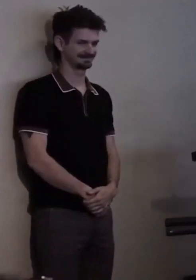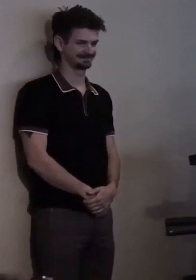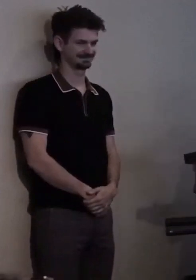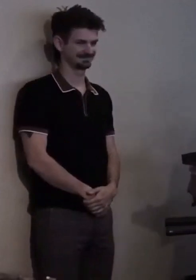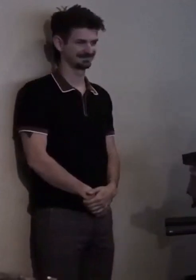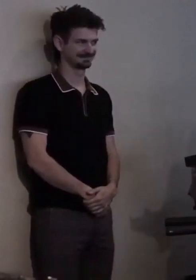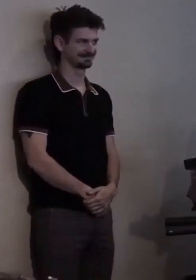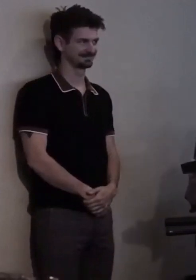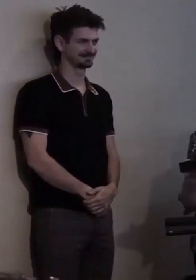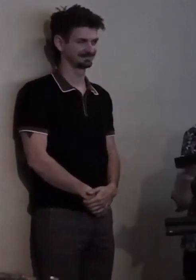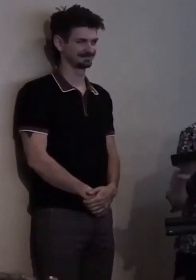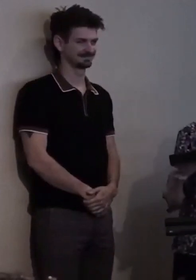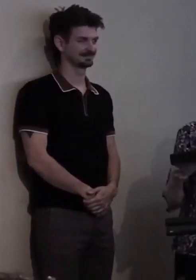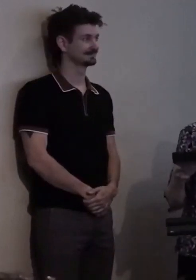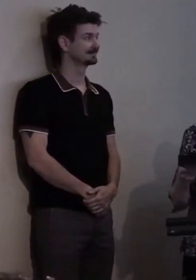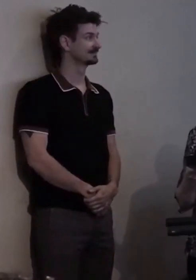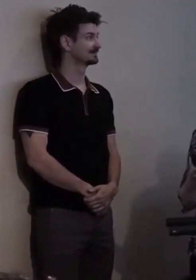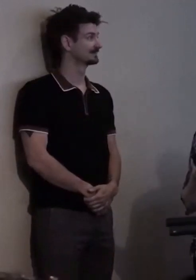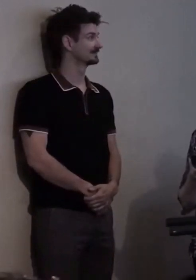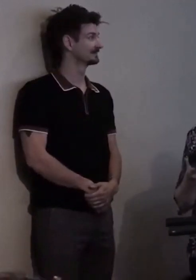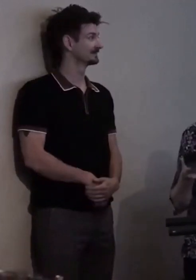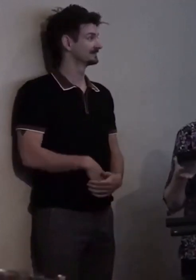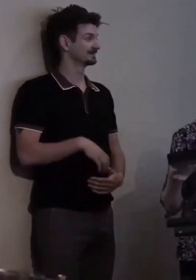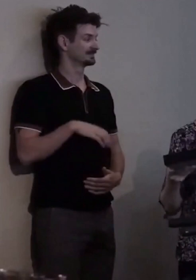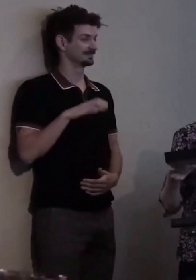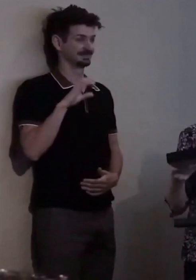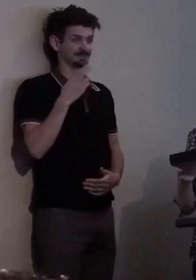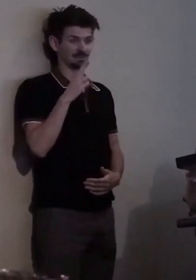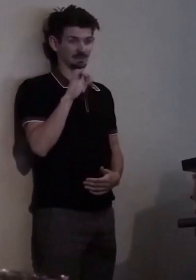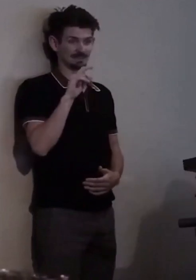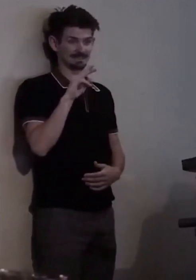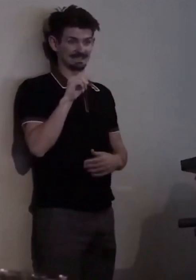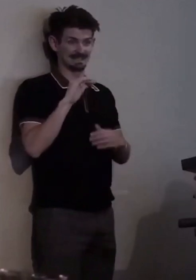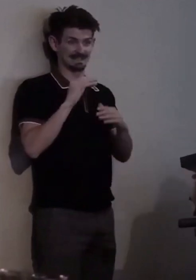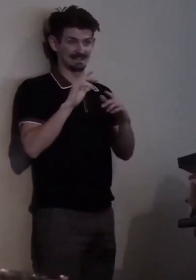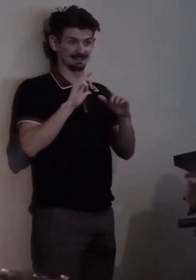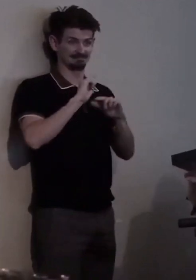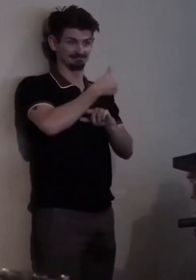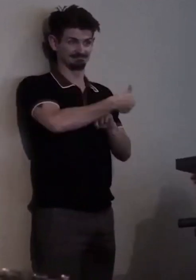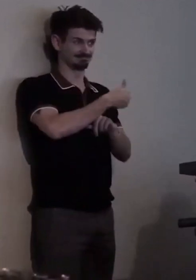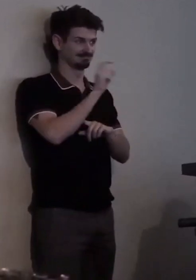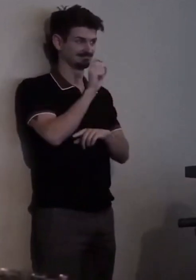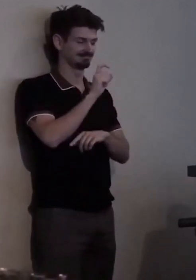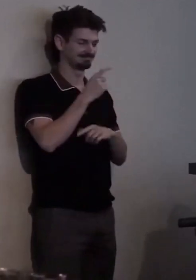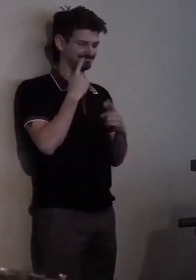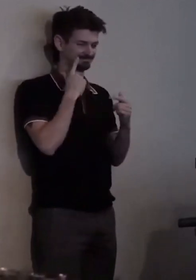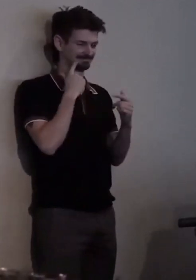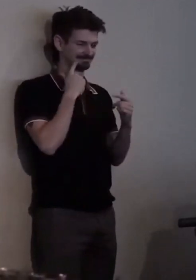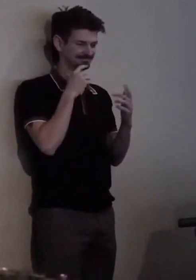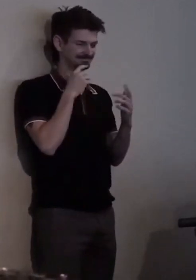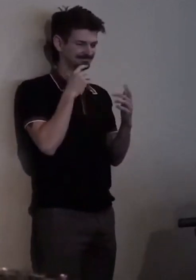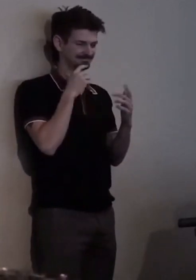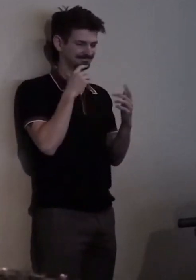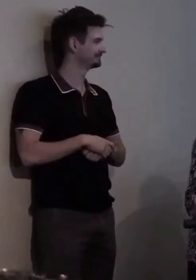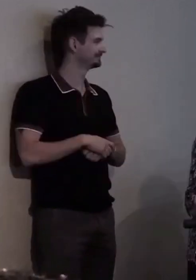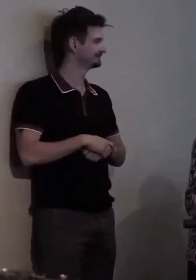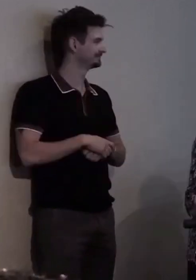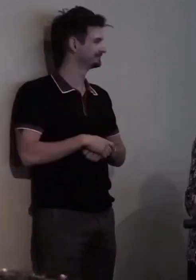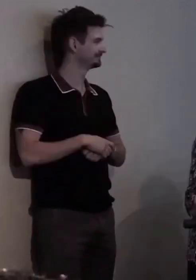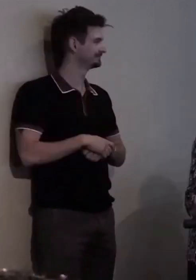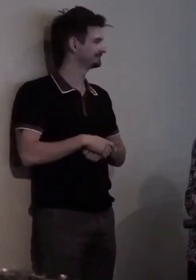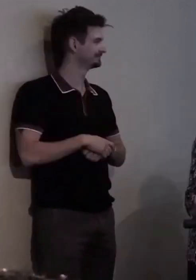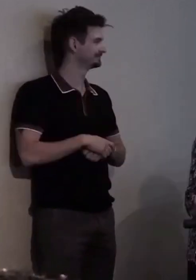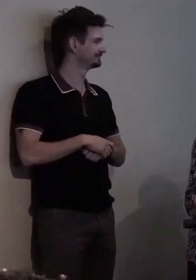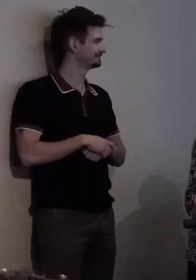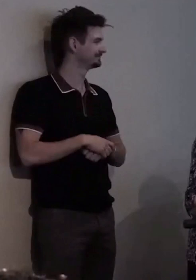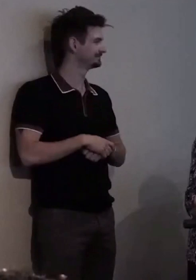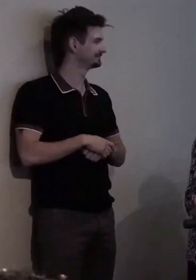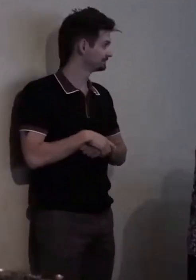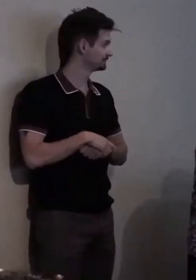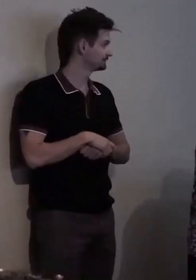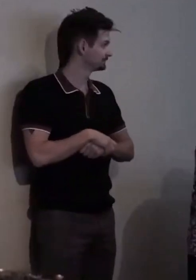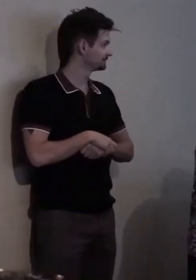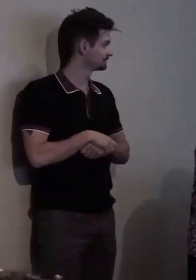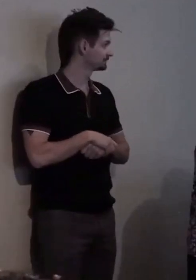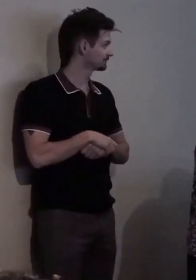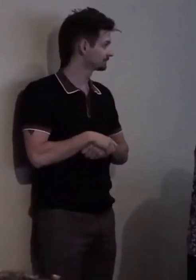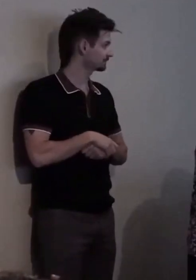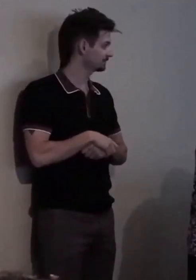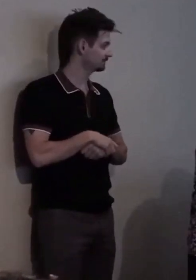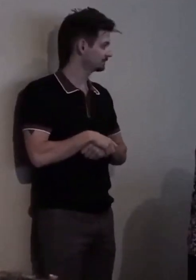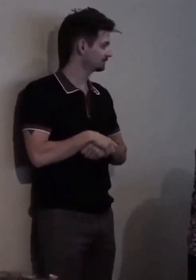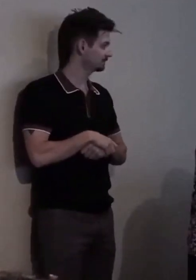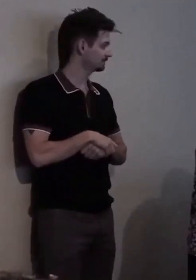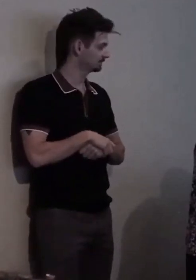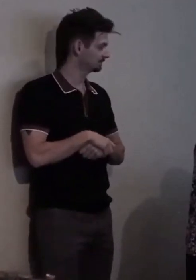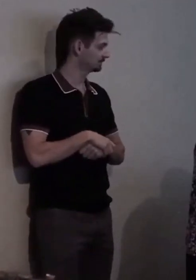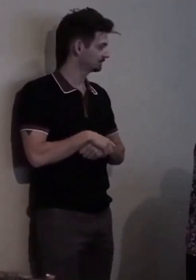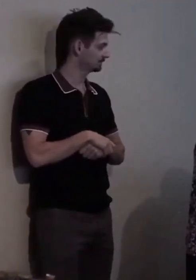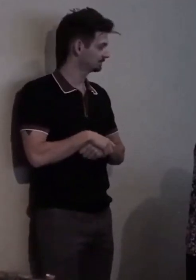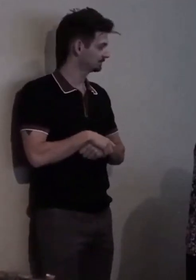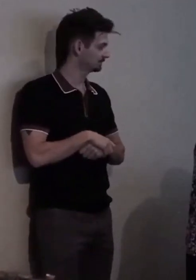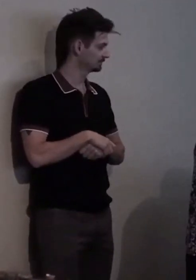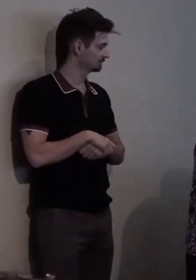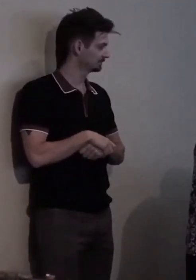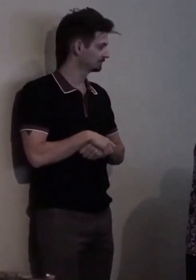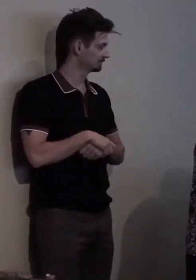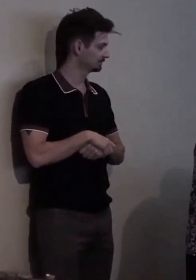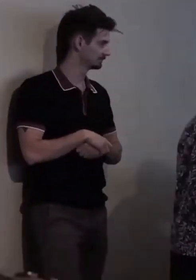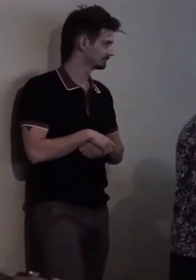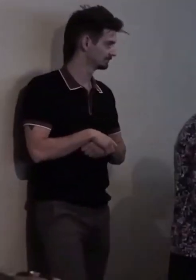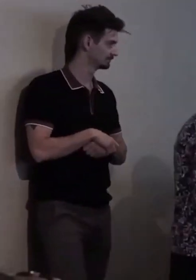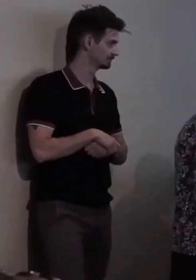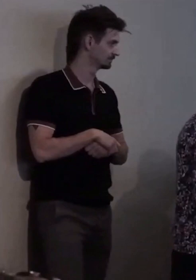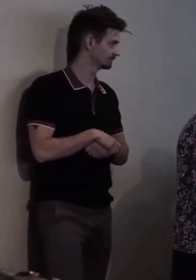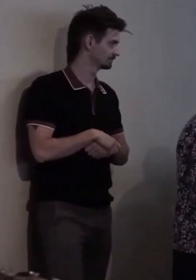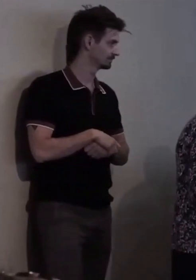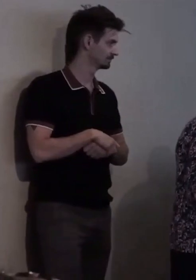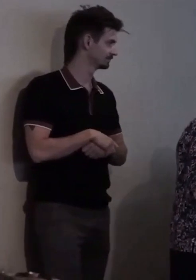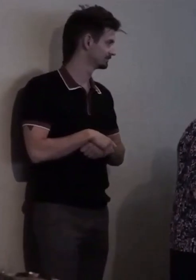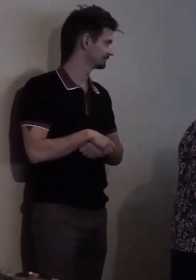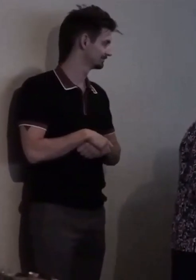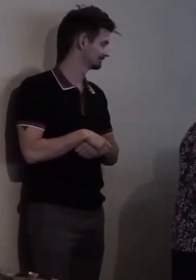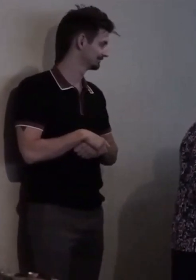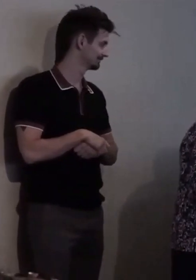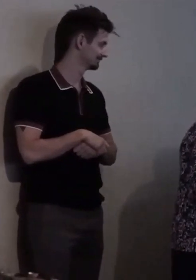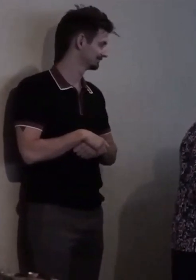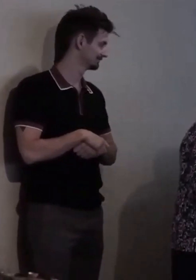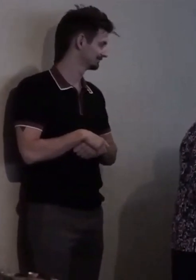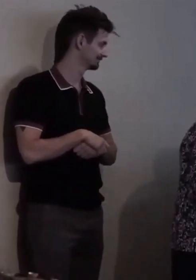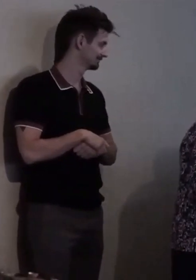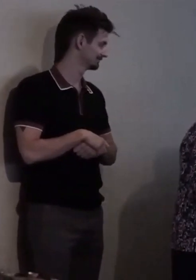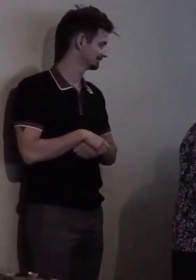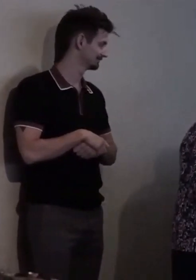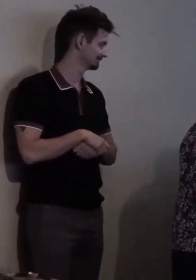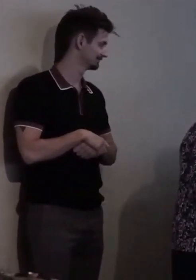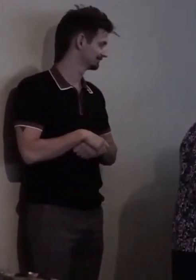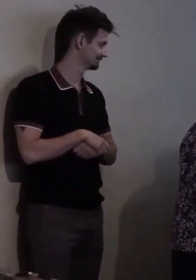Christina, your next...